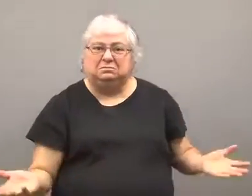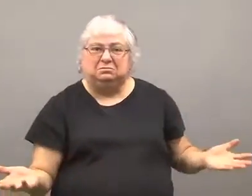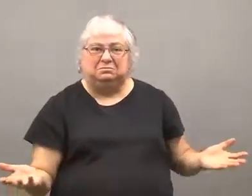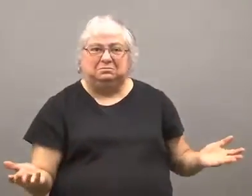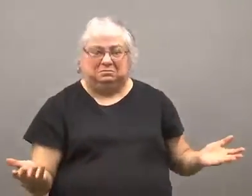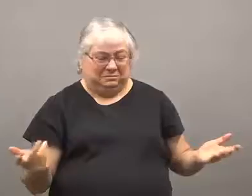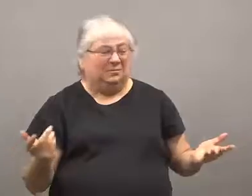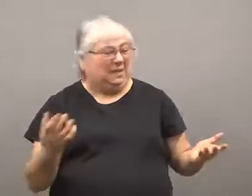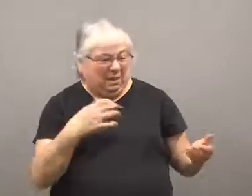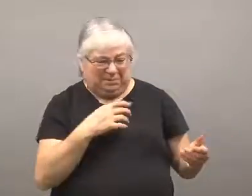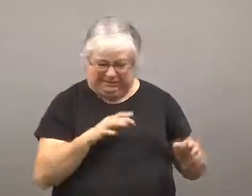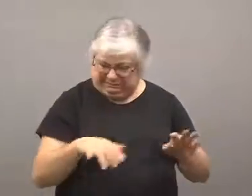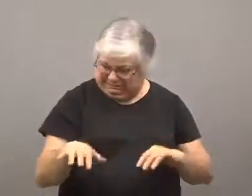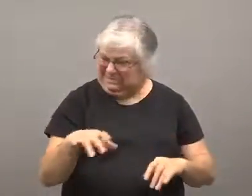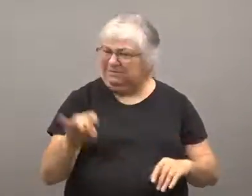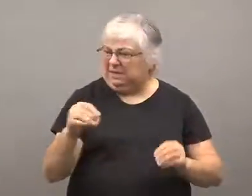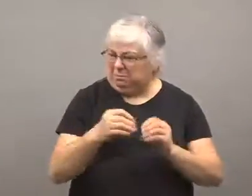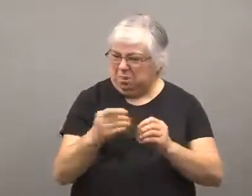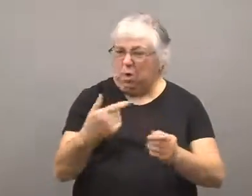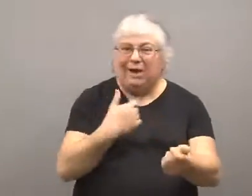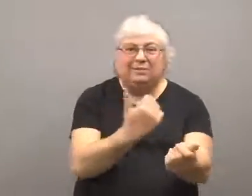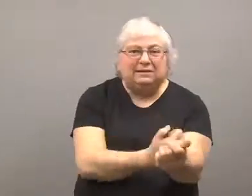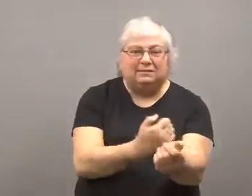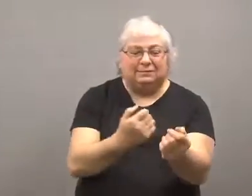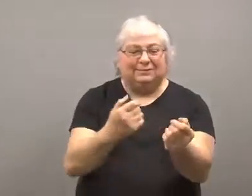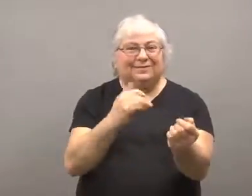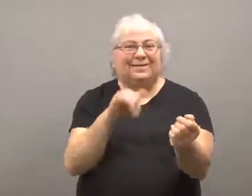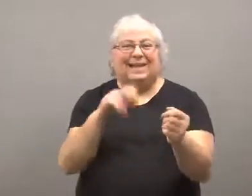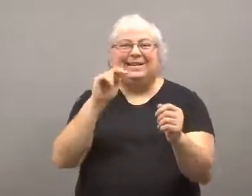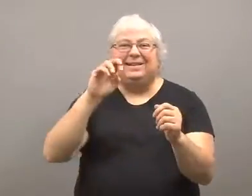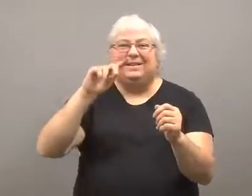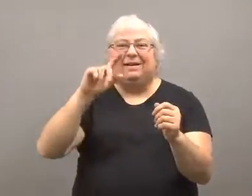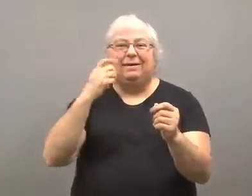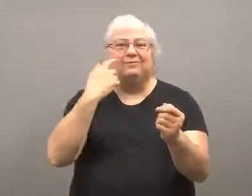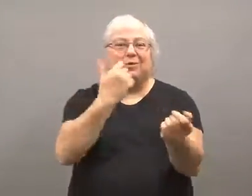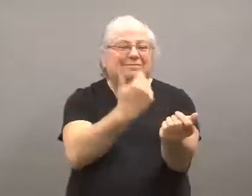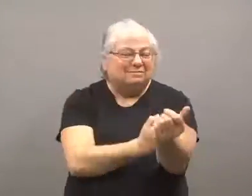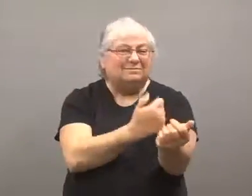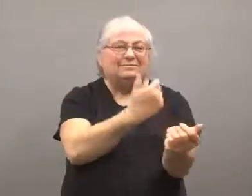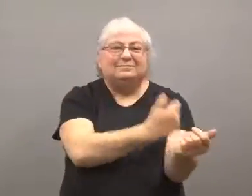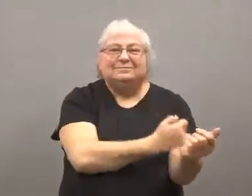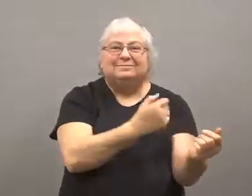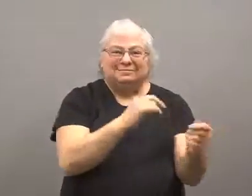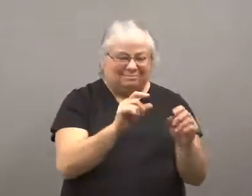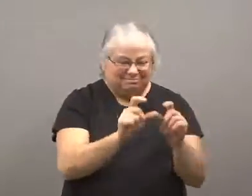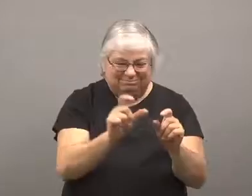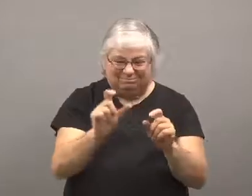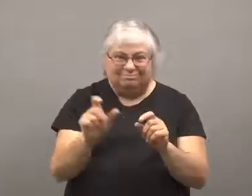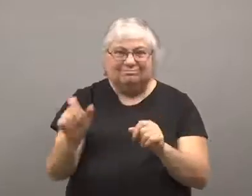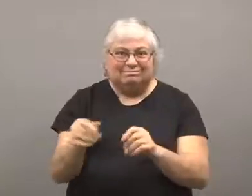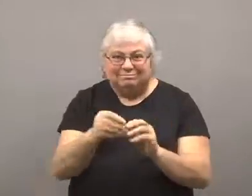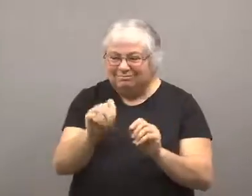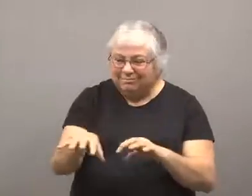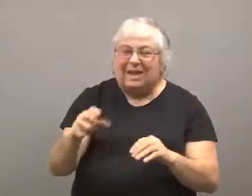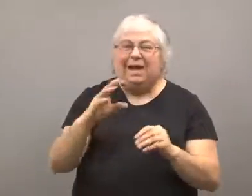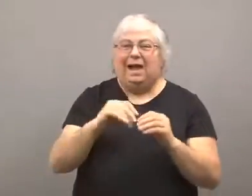Police found additional needles in the apartment